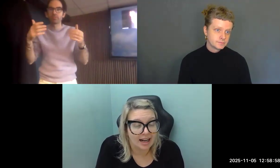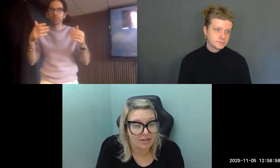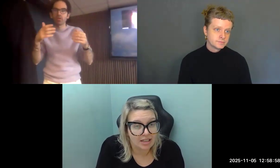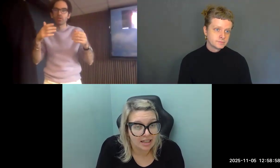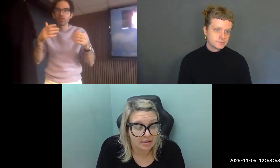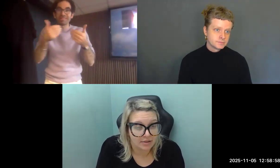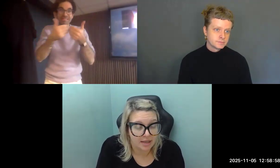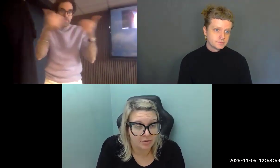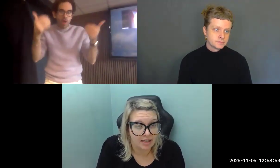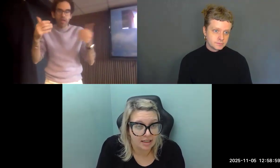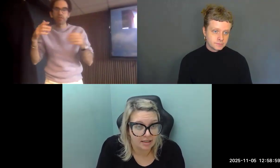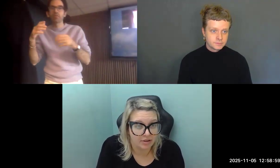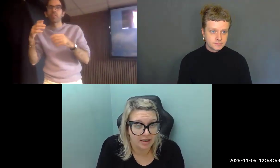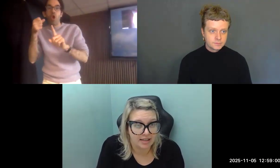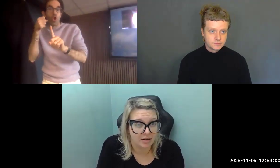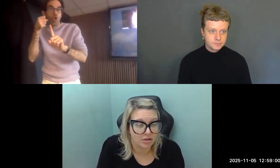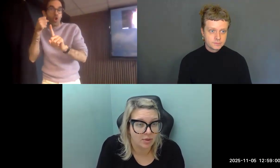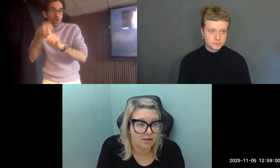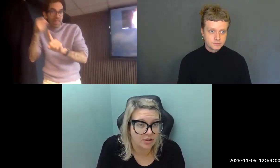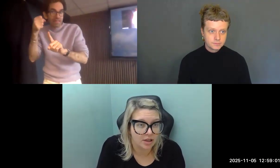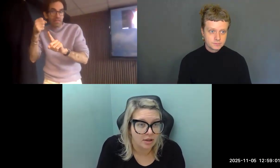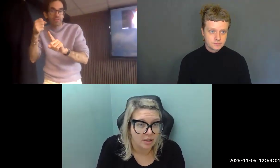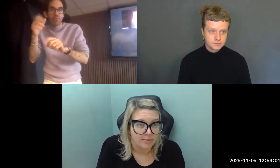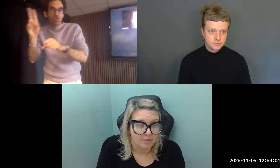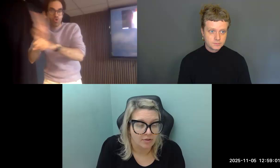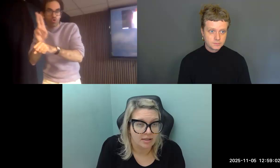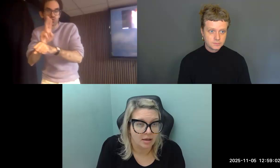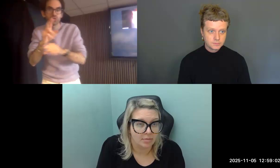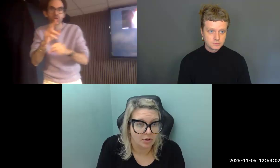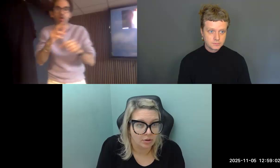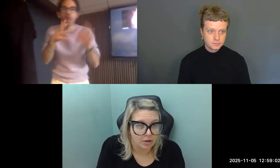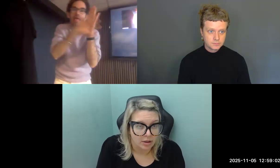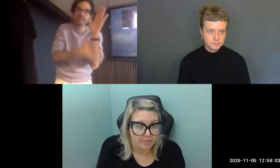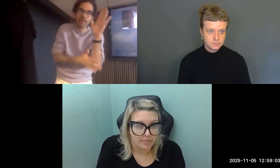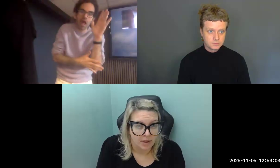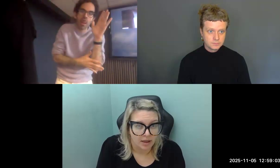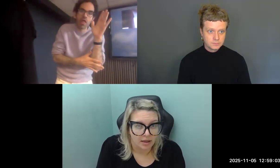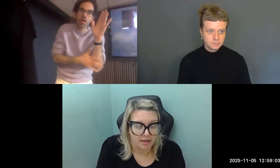clarity of separating different things out as well, so… For example.